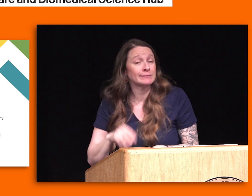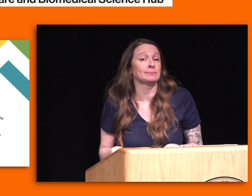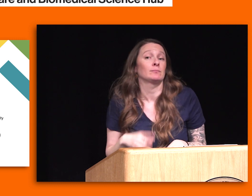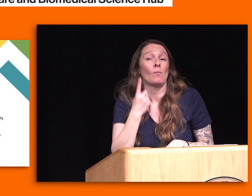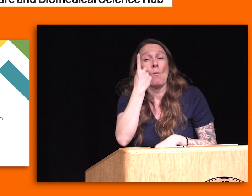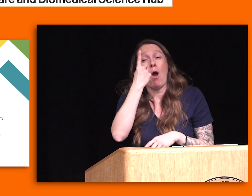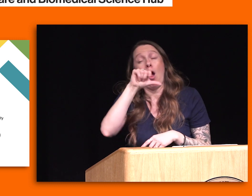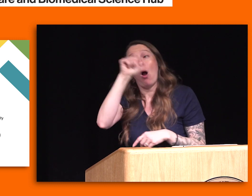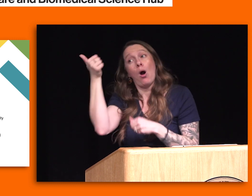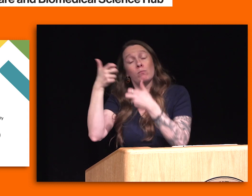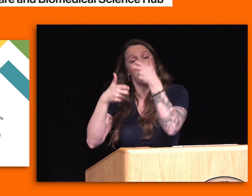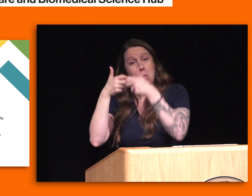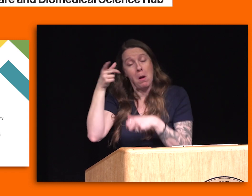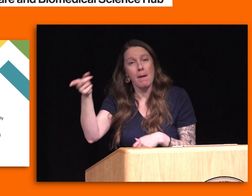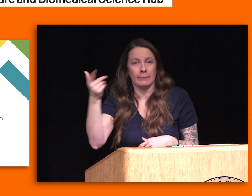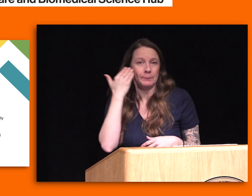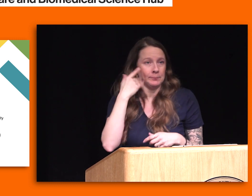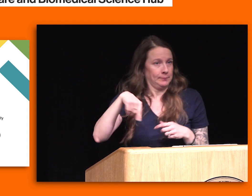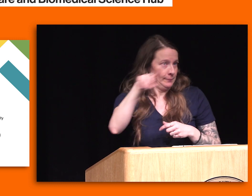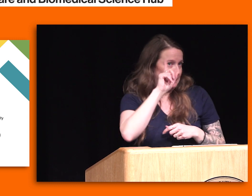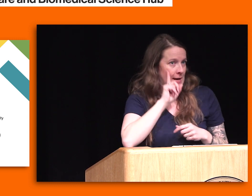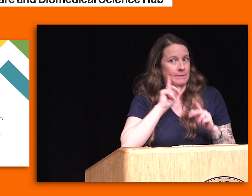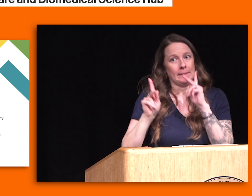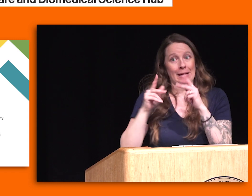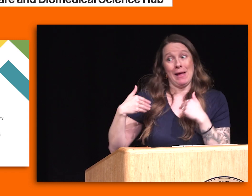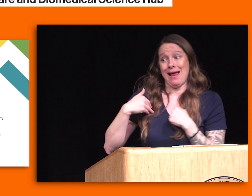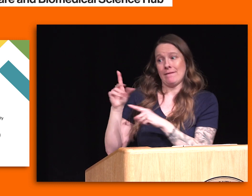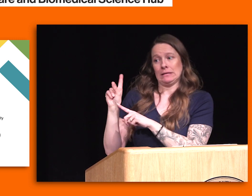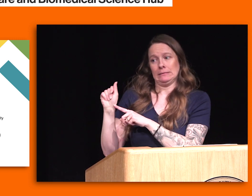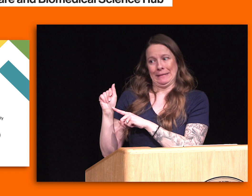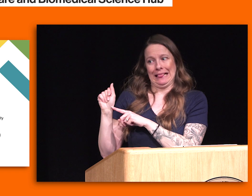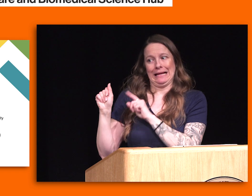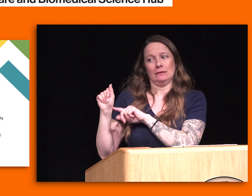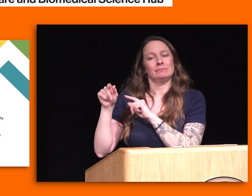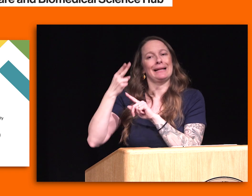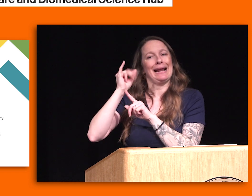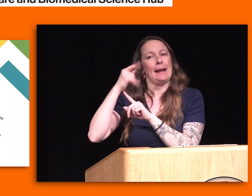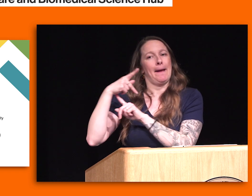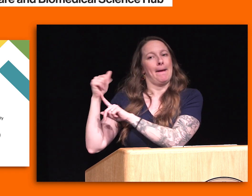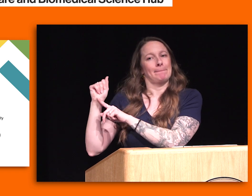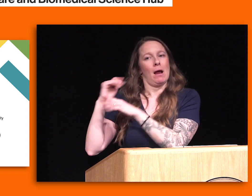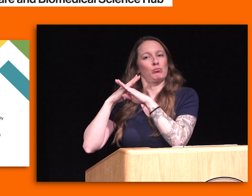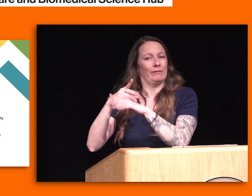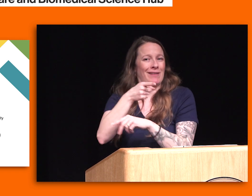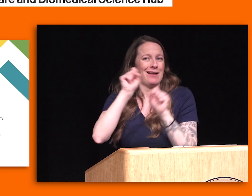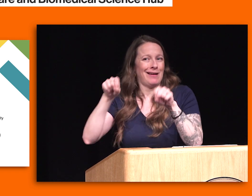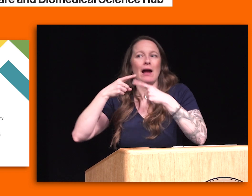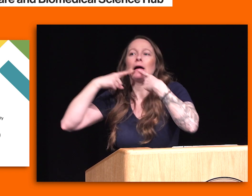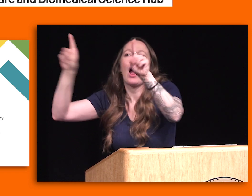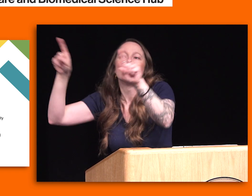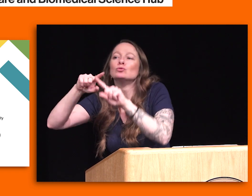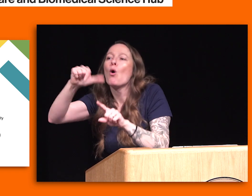to learn more about what their experiences were like. And one problem is that Deaf people are considered to have disabilities,